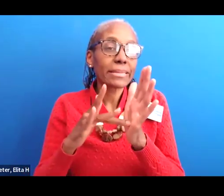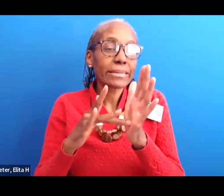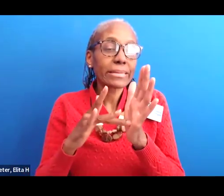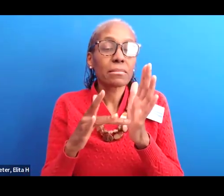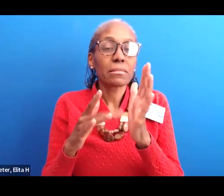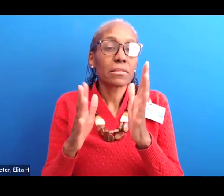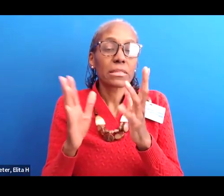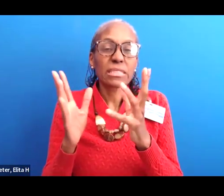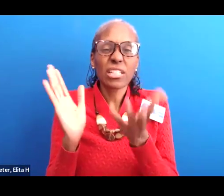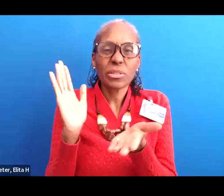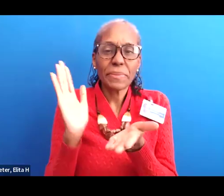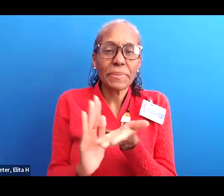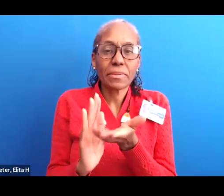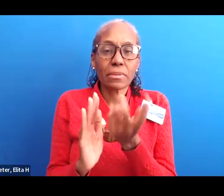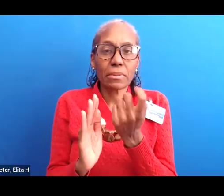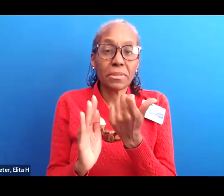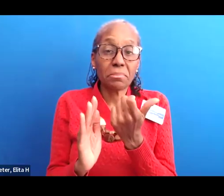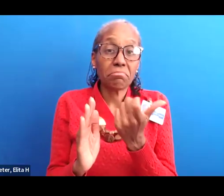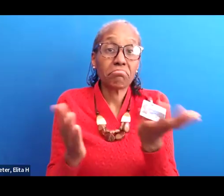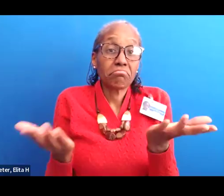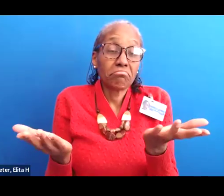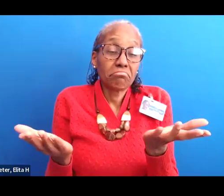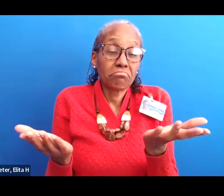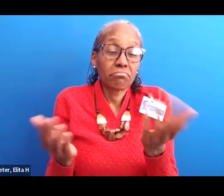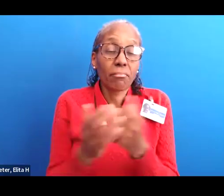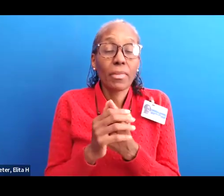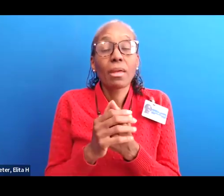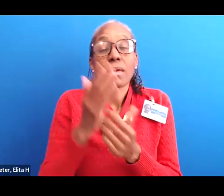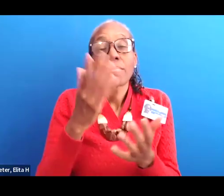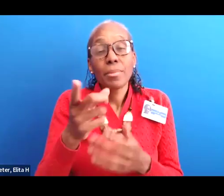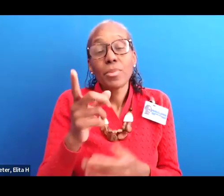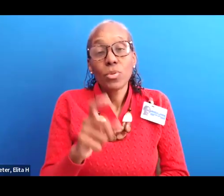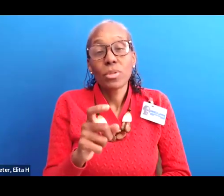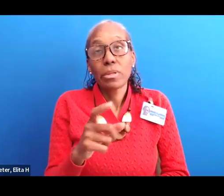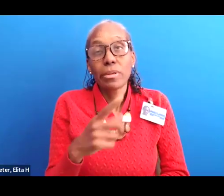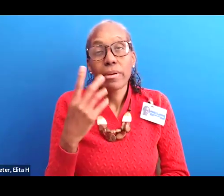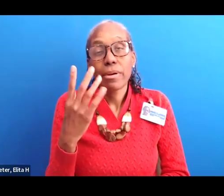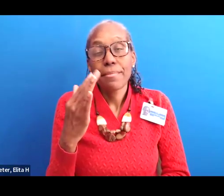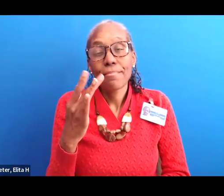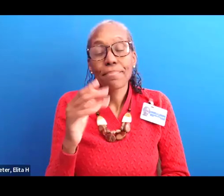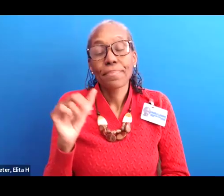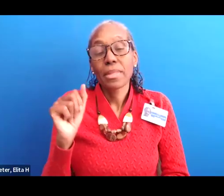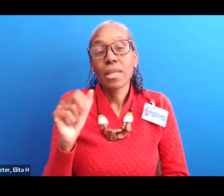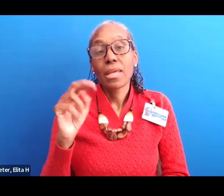just take the edge off of that. It might be that maybe you need an anesthetic that's put into the